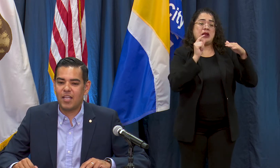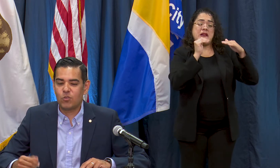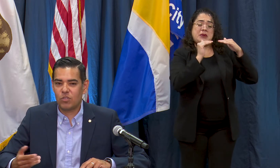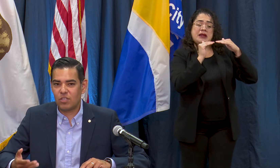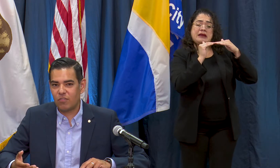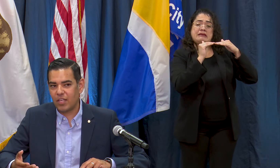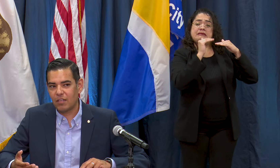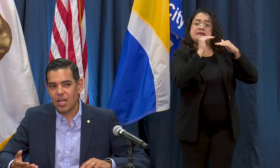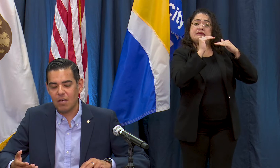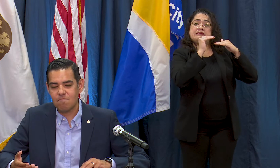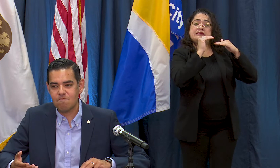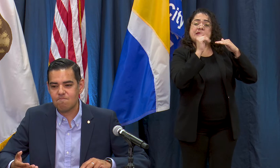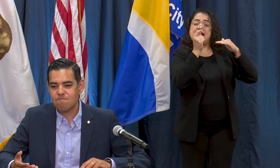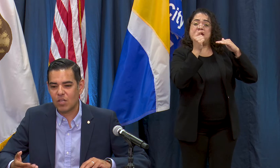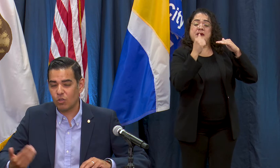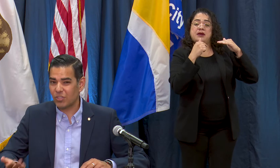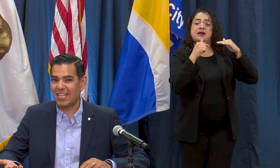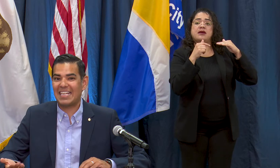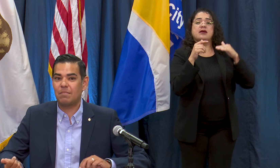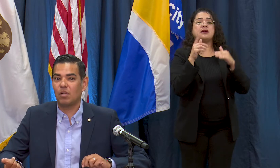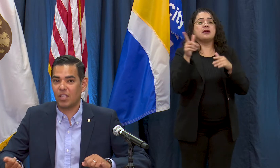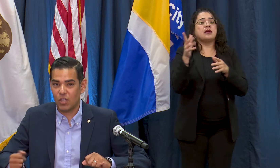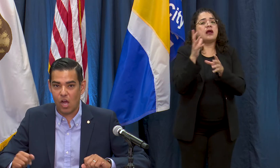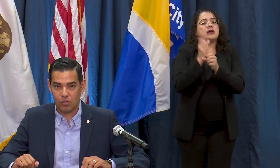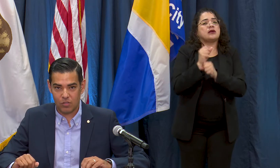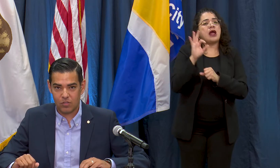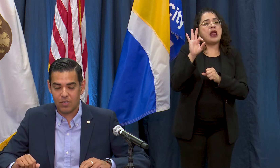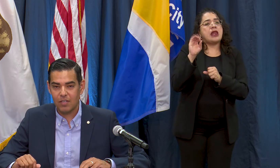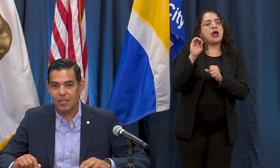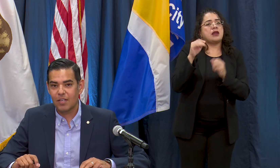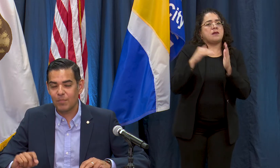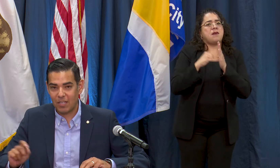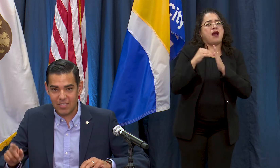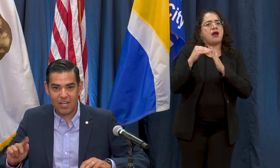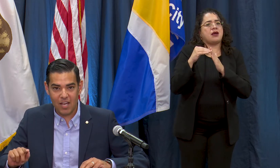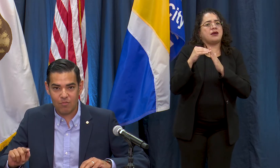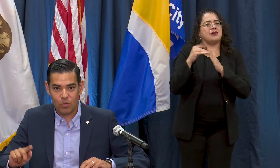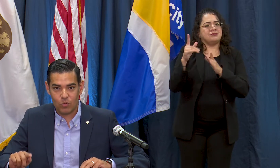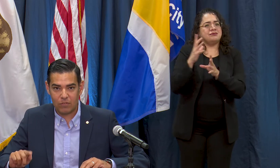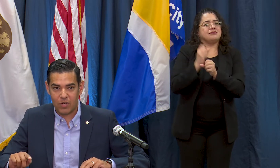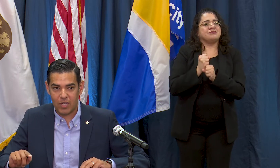receiving close to 90 million dollars because they got direct funding.